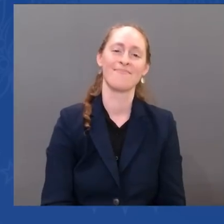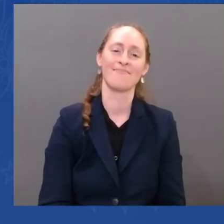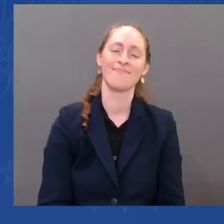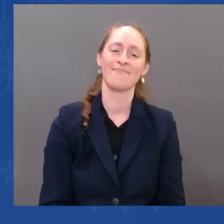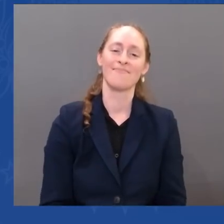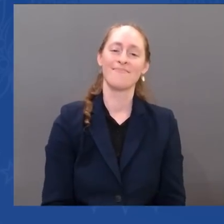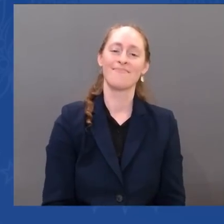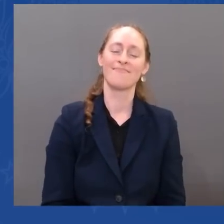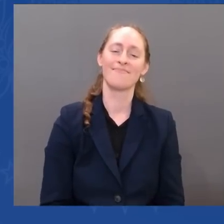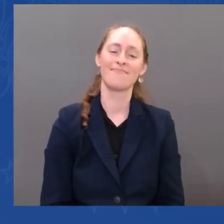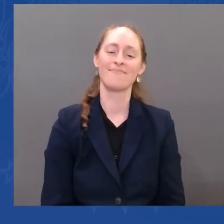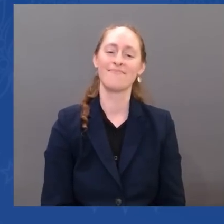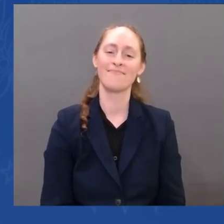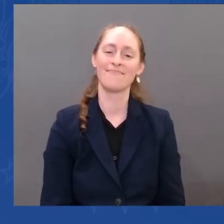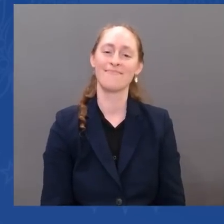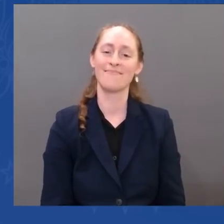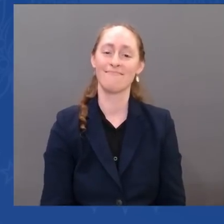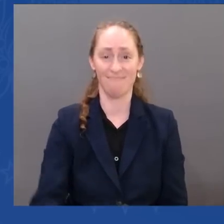between Greece and the United States of America.